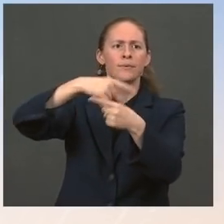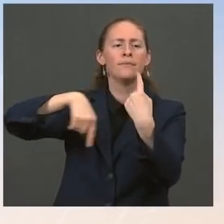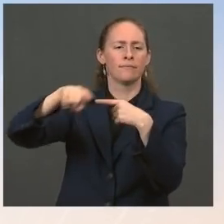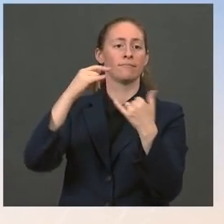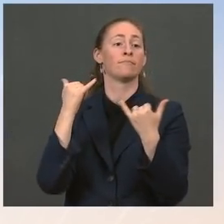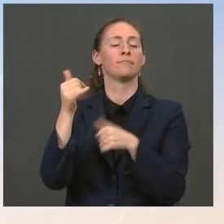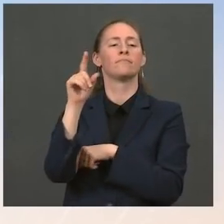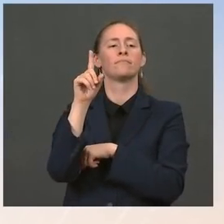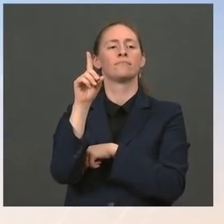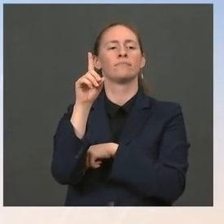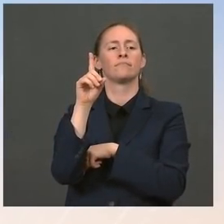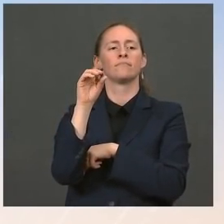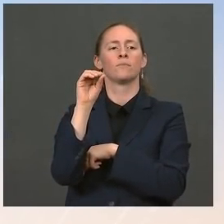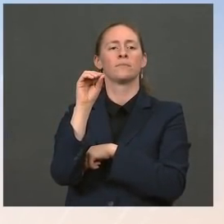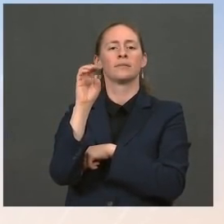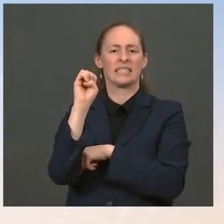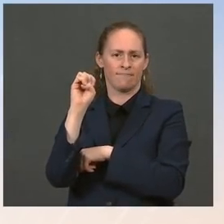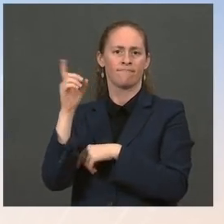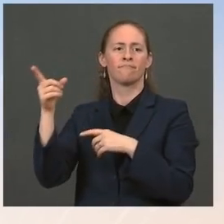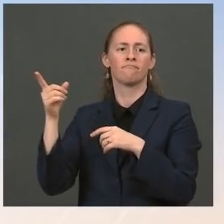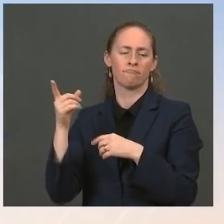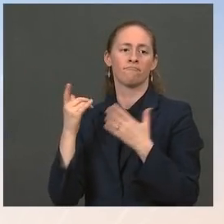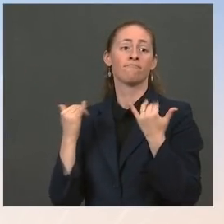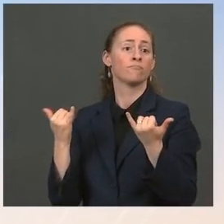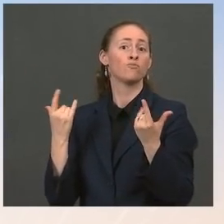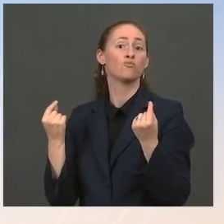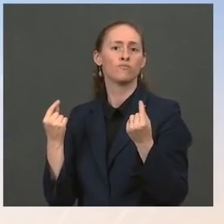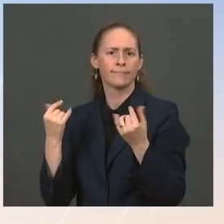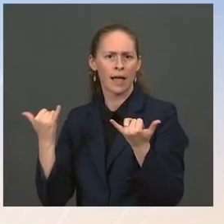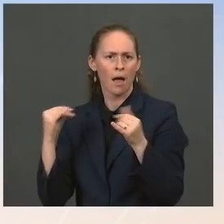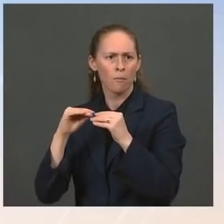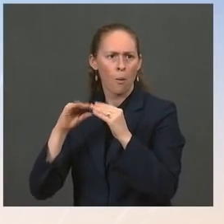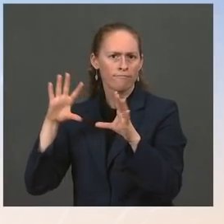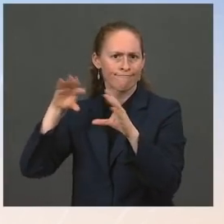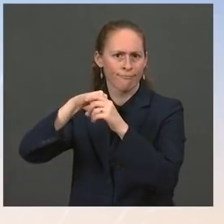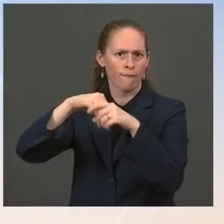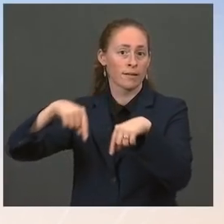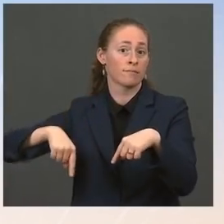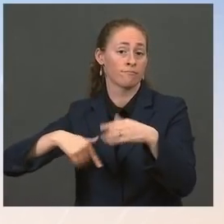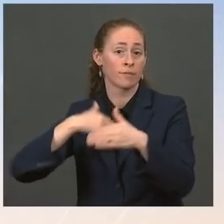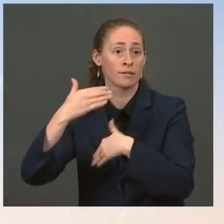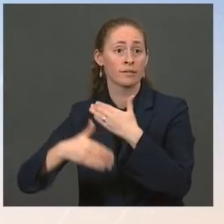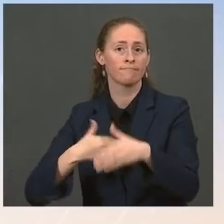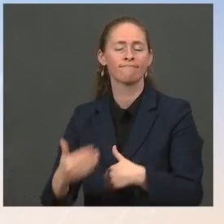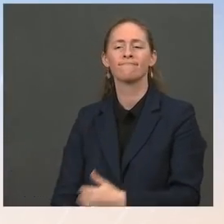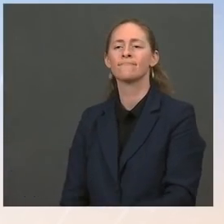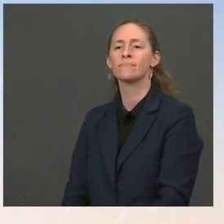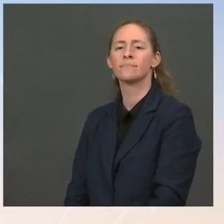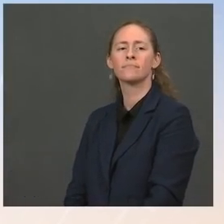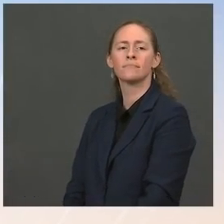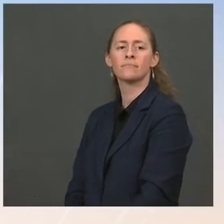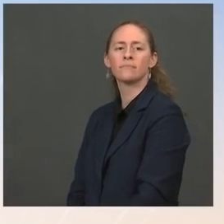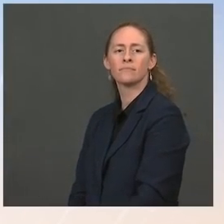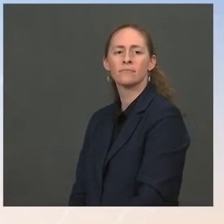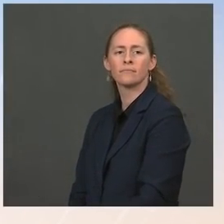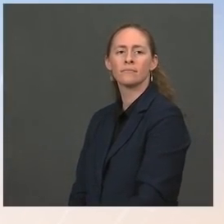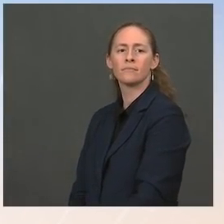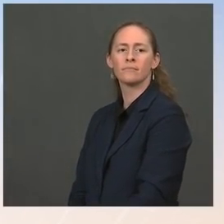is engaged in this effort as well. Go ahead. The Press: Thanks, Jen. Yesterday's hearing by a Facebook whistleblower underscored several major issues with the company,